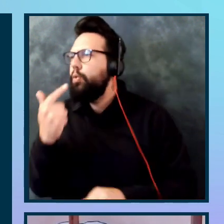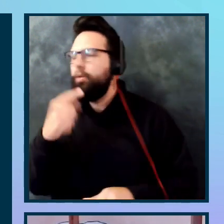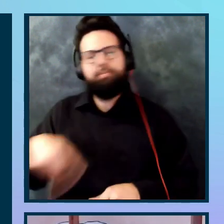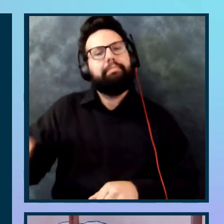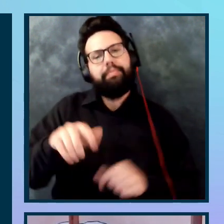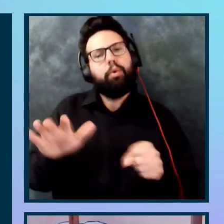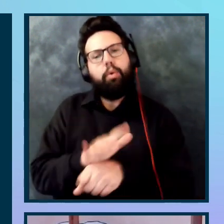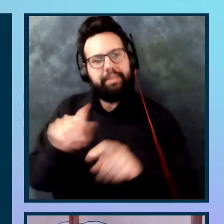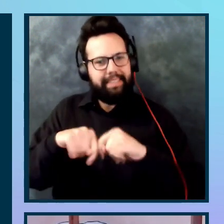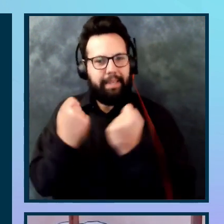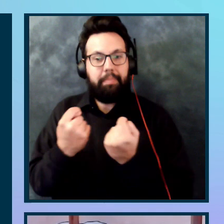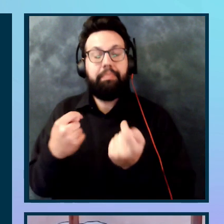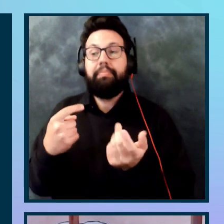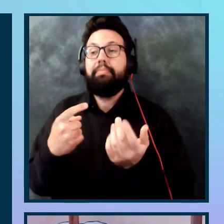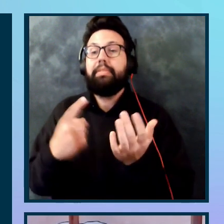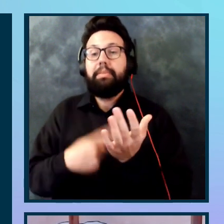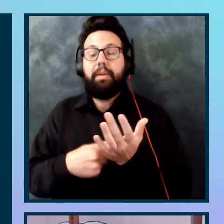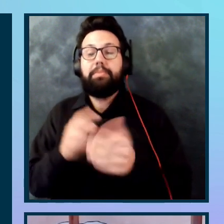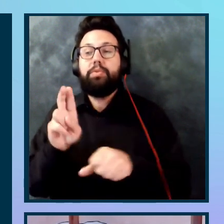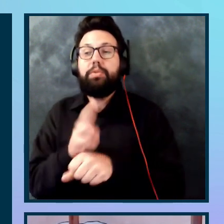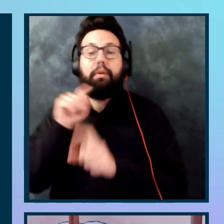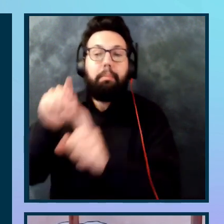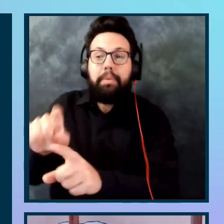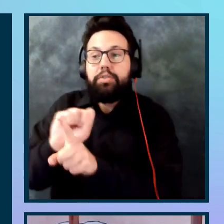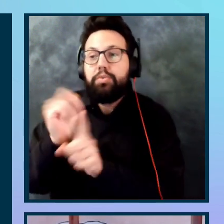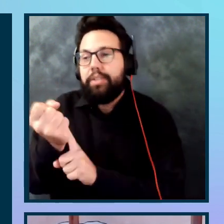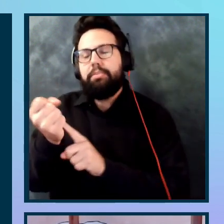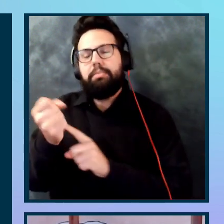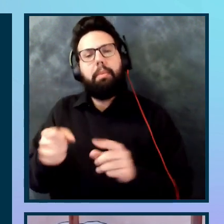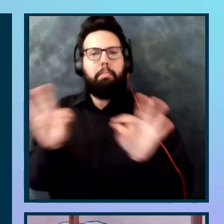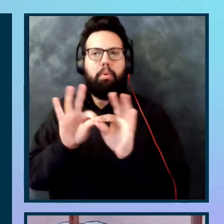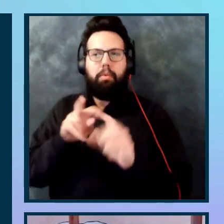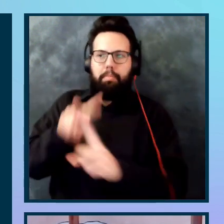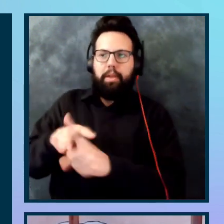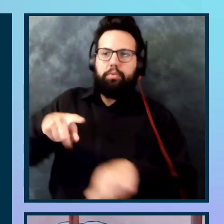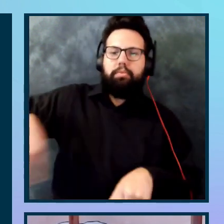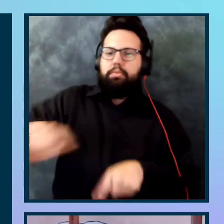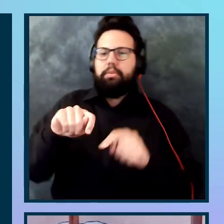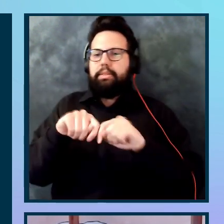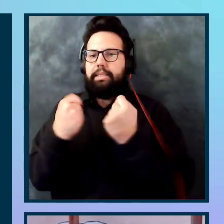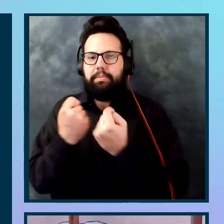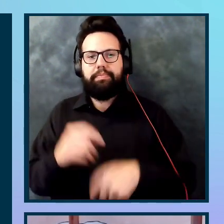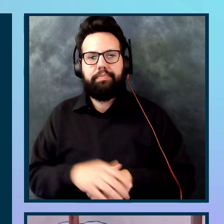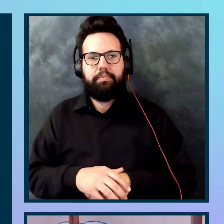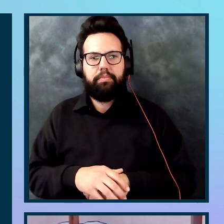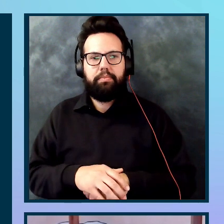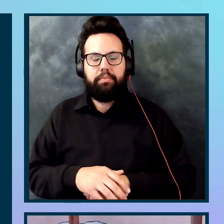and they use them separately at certain ways, so together, they use them to accurately point and estimate stories,